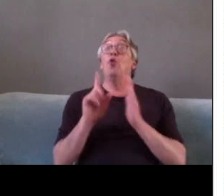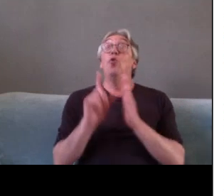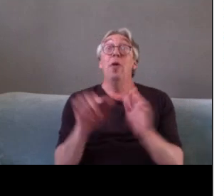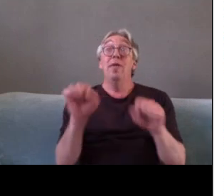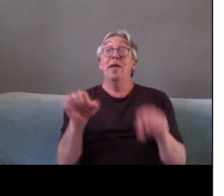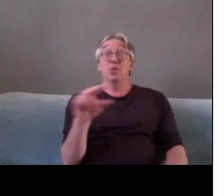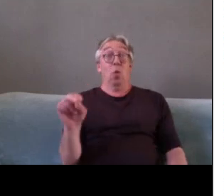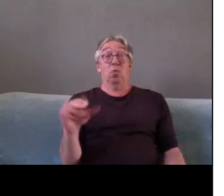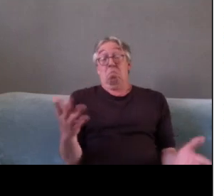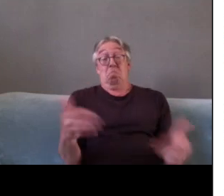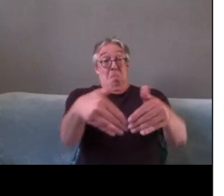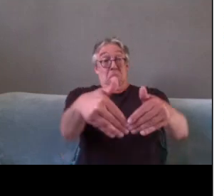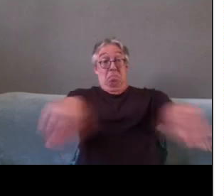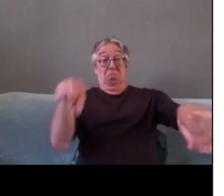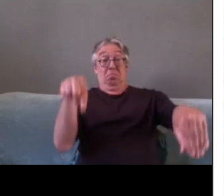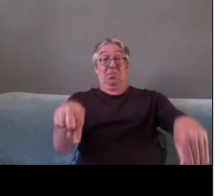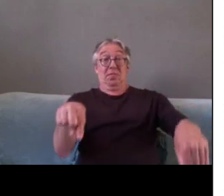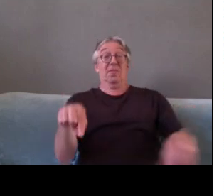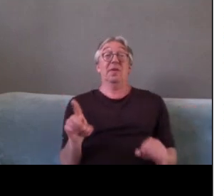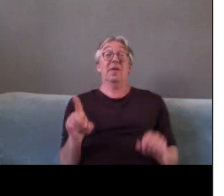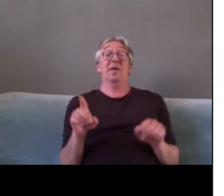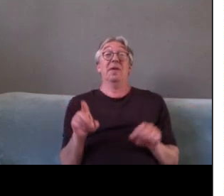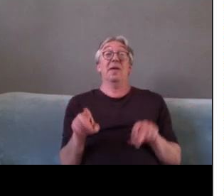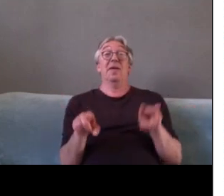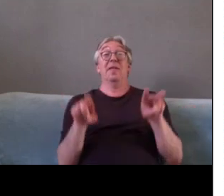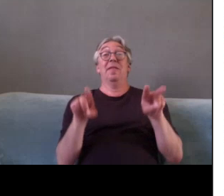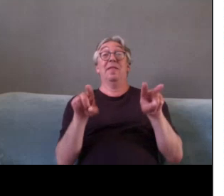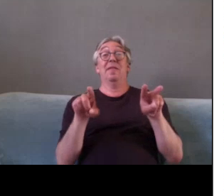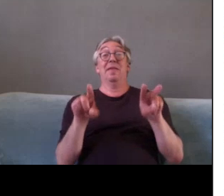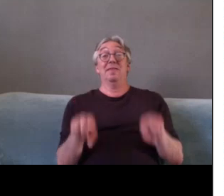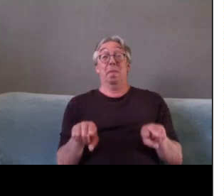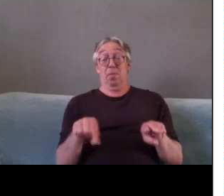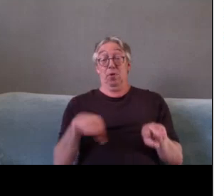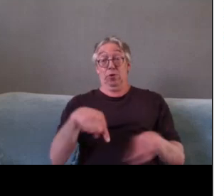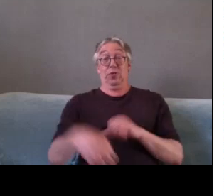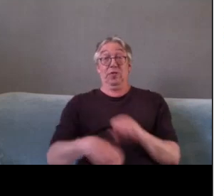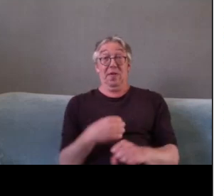It's December this year so this is why we need to act as soon as possible.